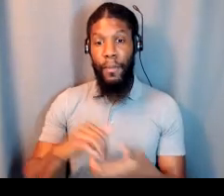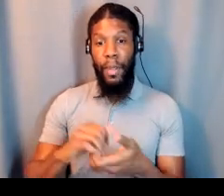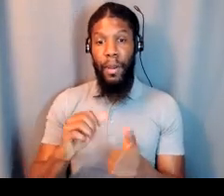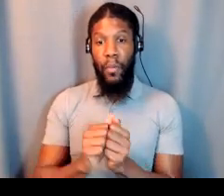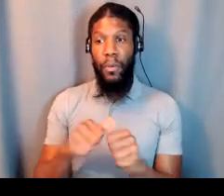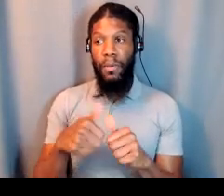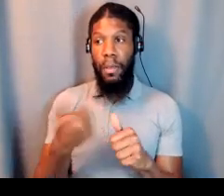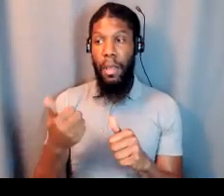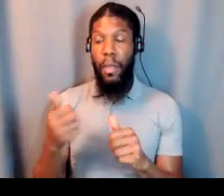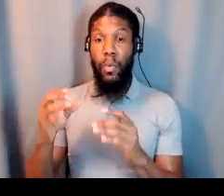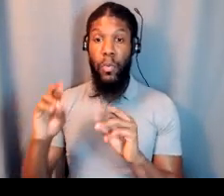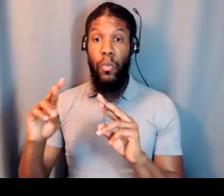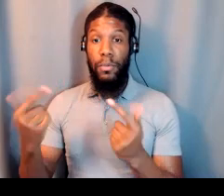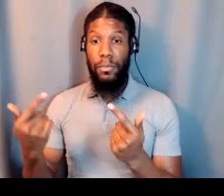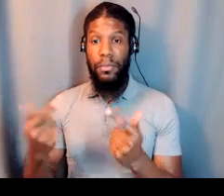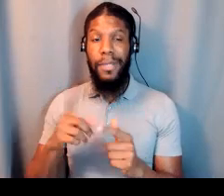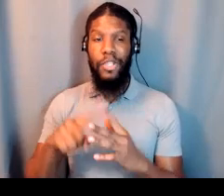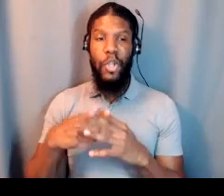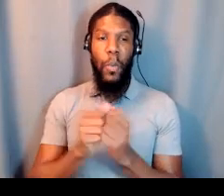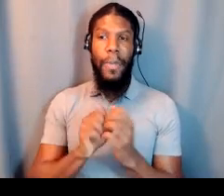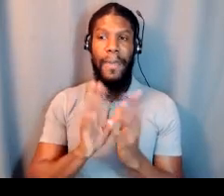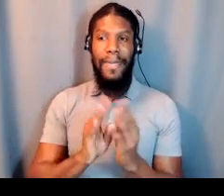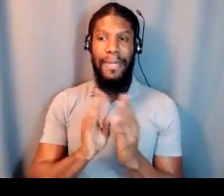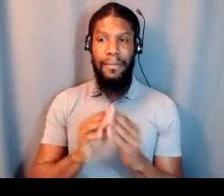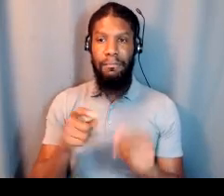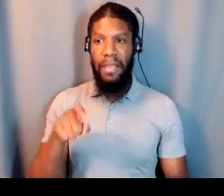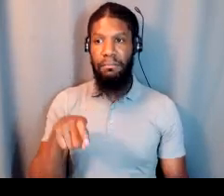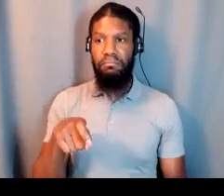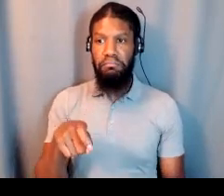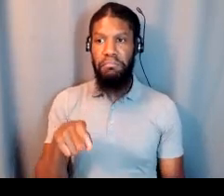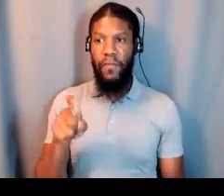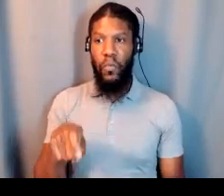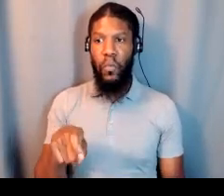It begins with those collaborations and figuring out how can we at this institution,